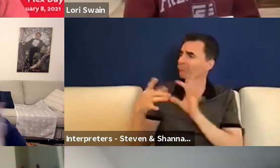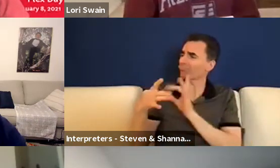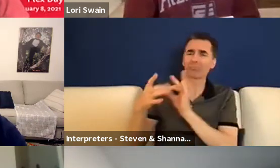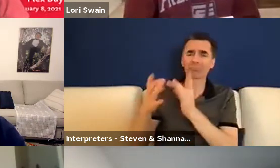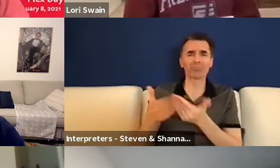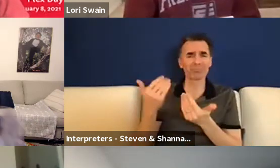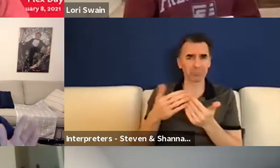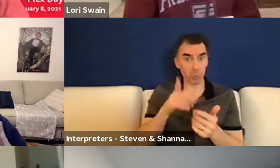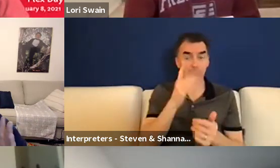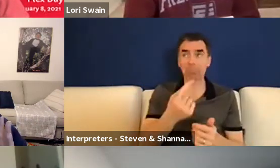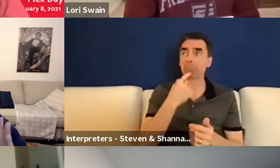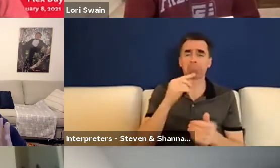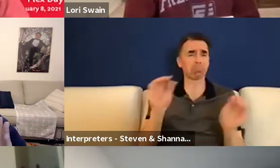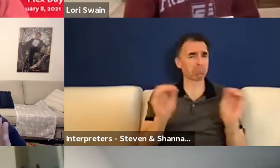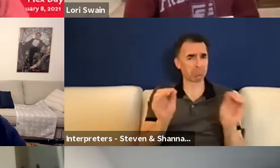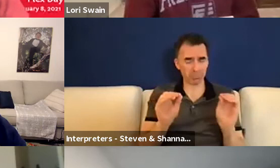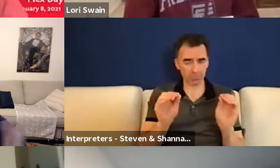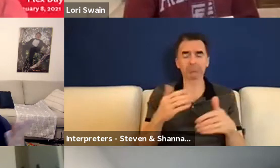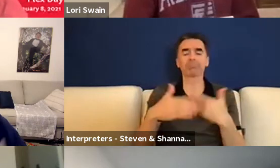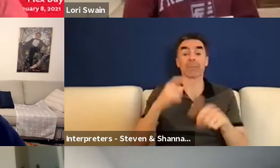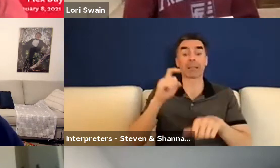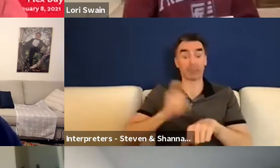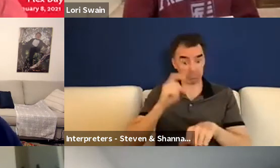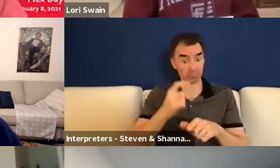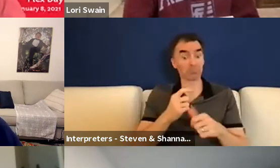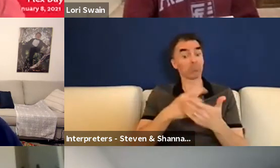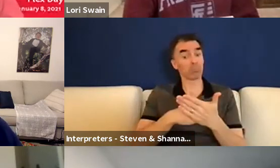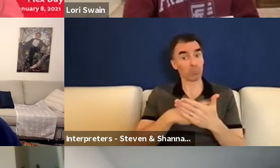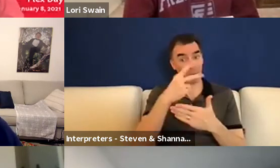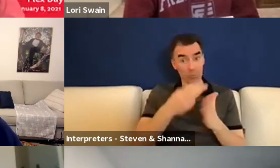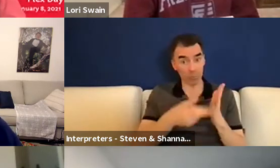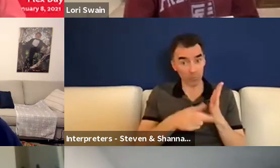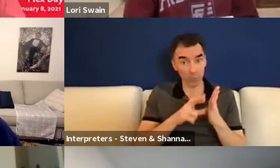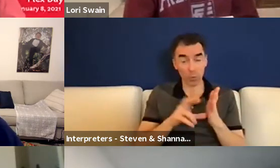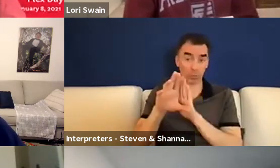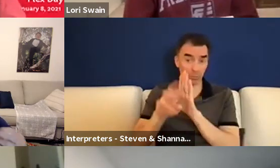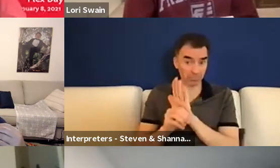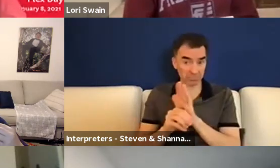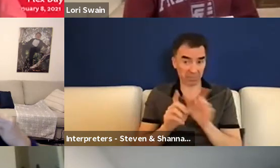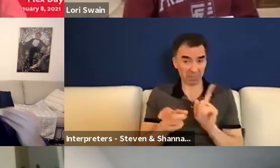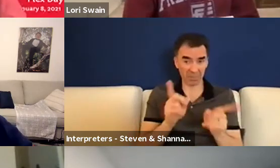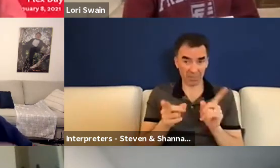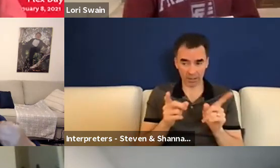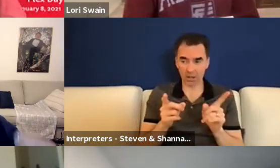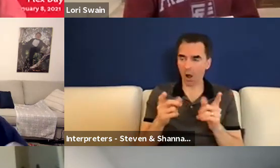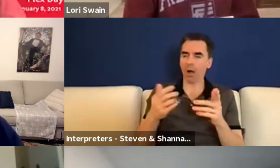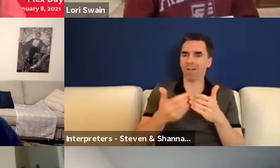when it comes time for a curriculum or program review, it actually makes it so much easier. And you start having a better